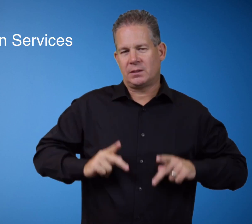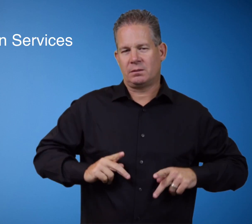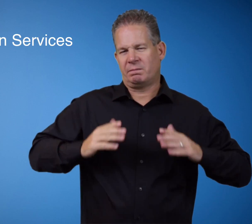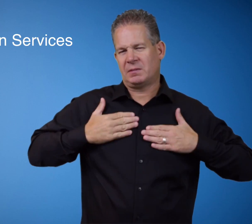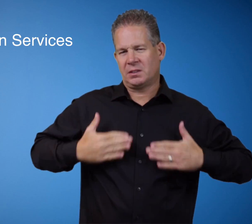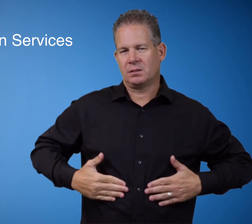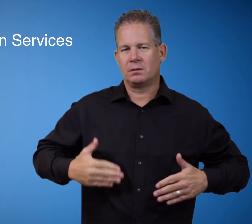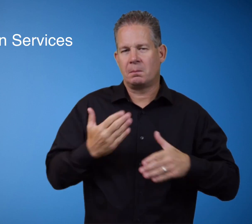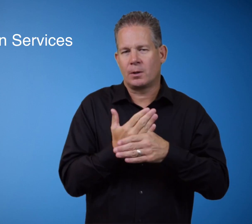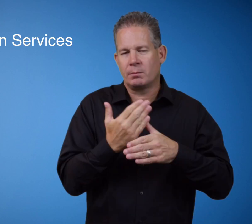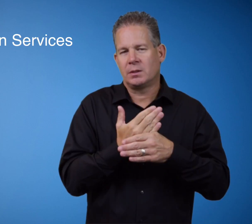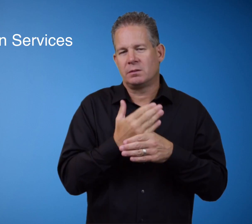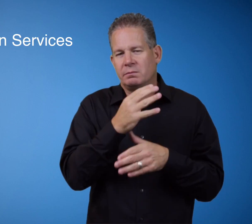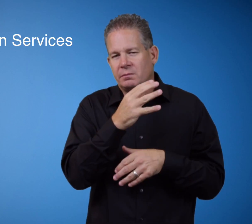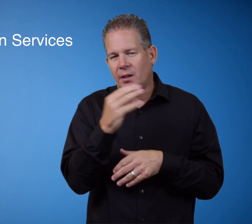that have a physical impairment or a disability.